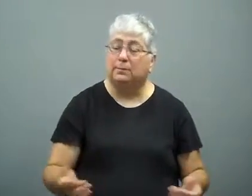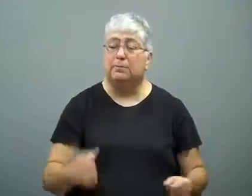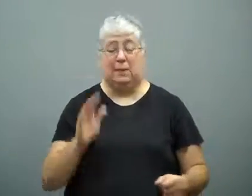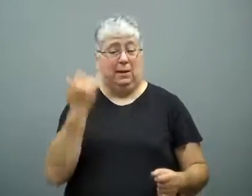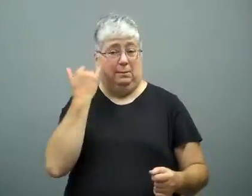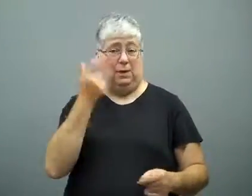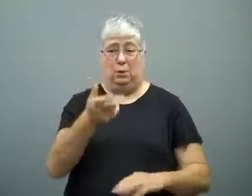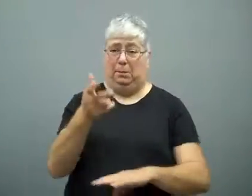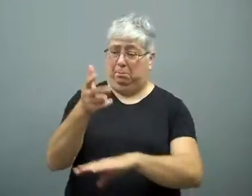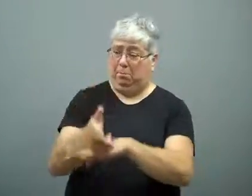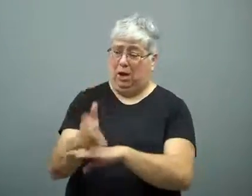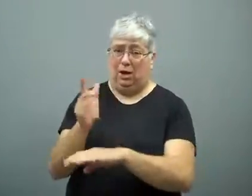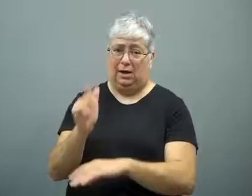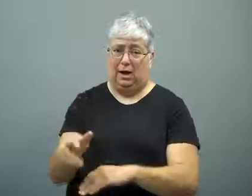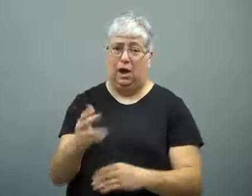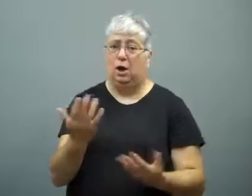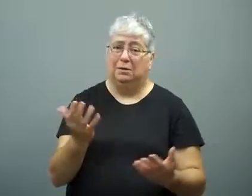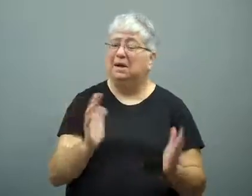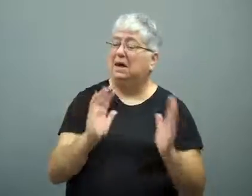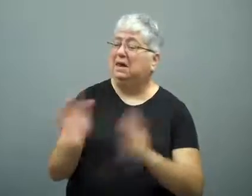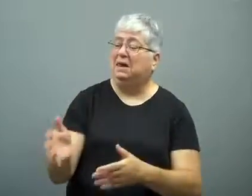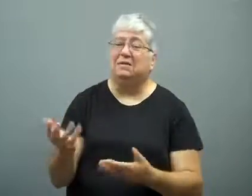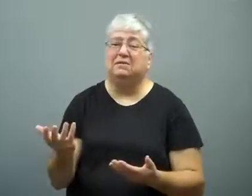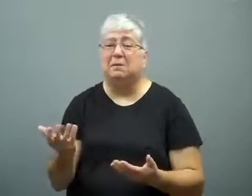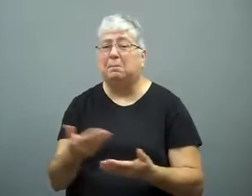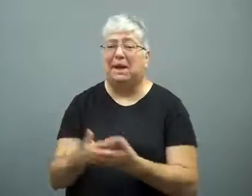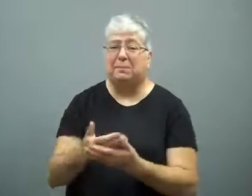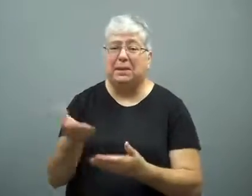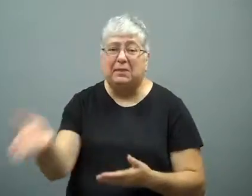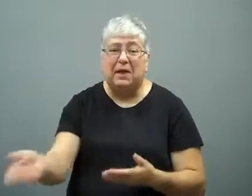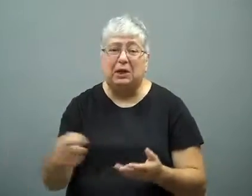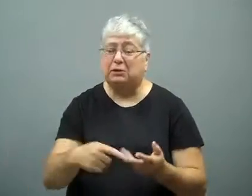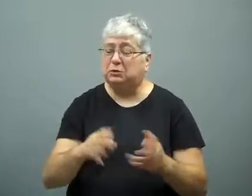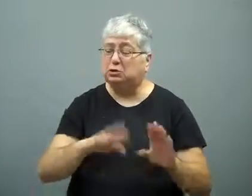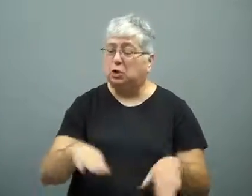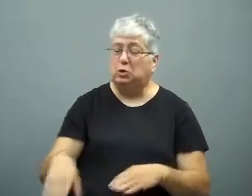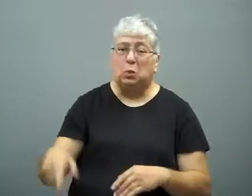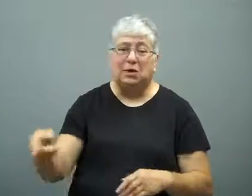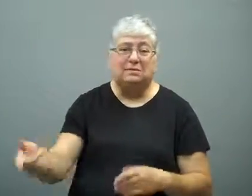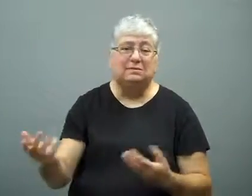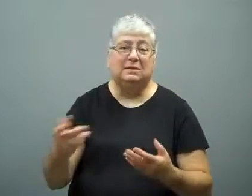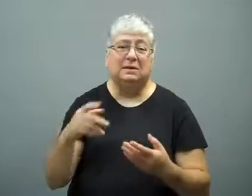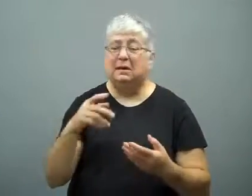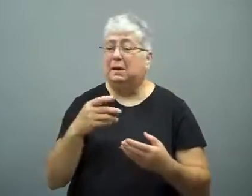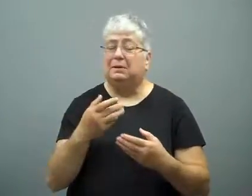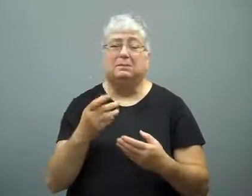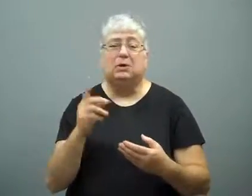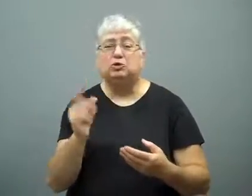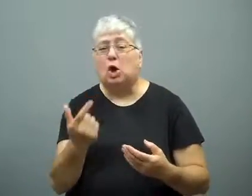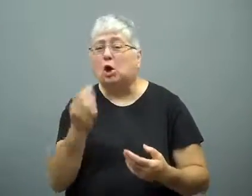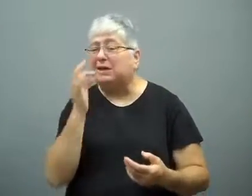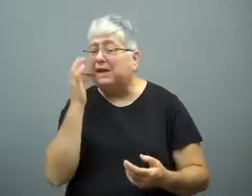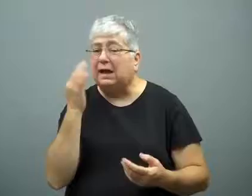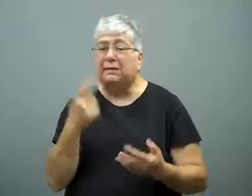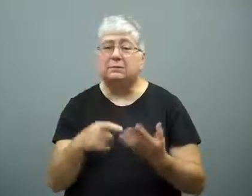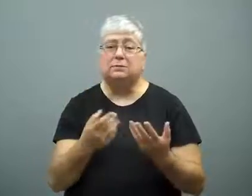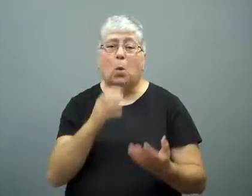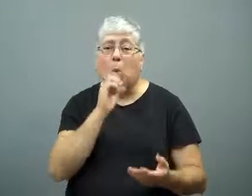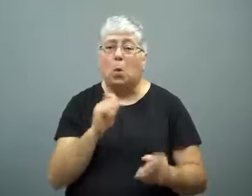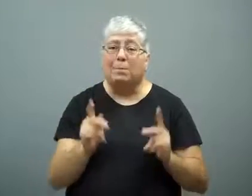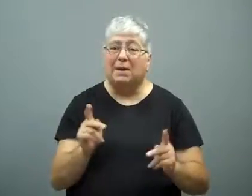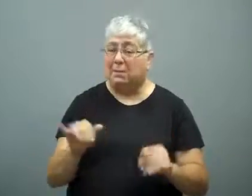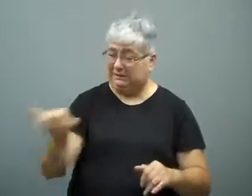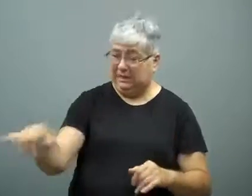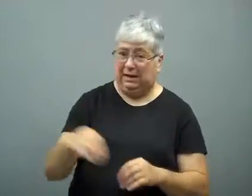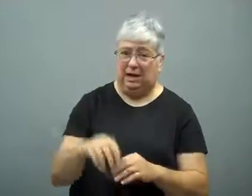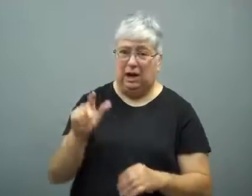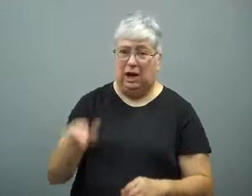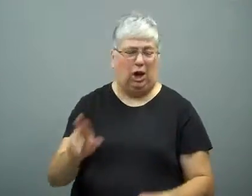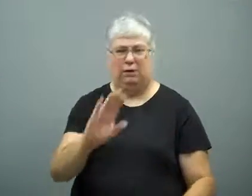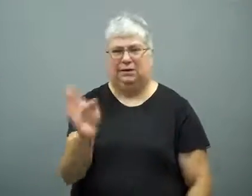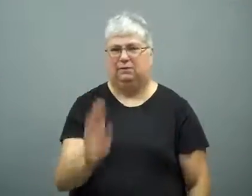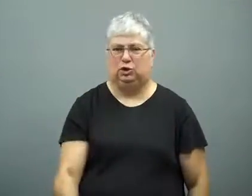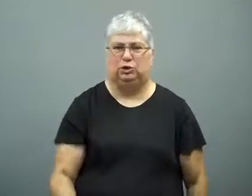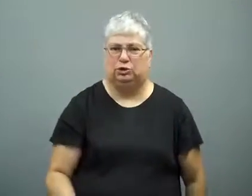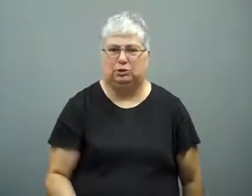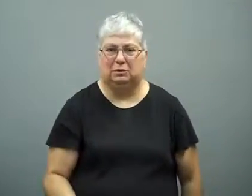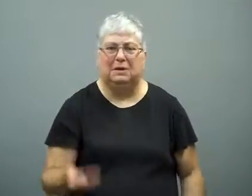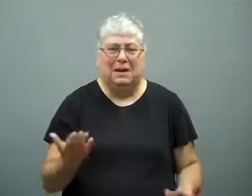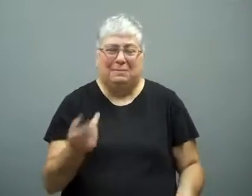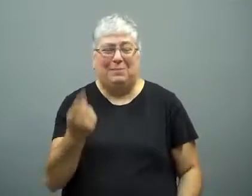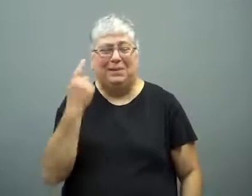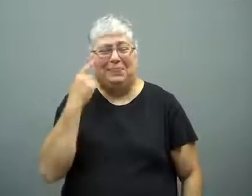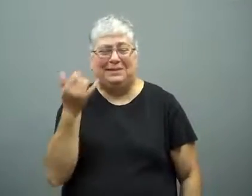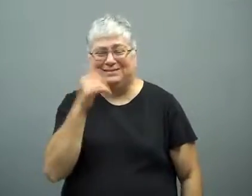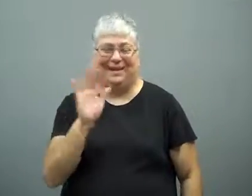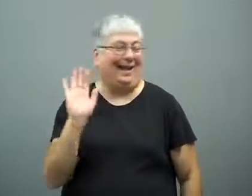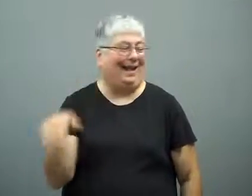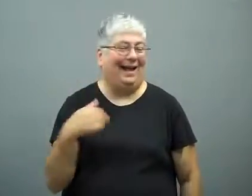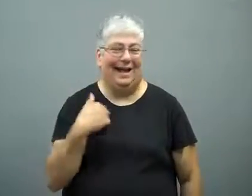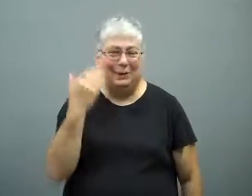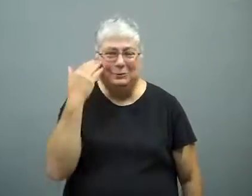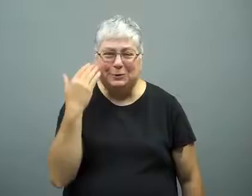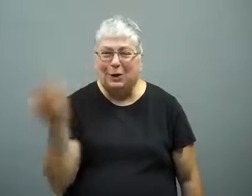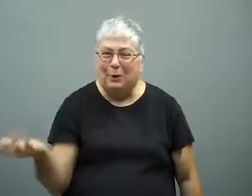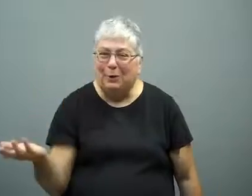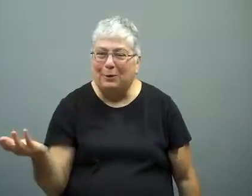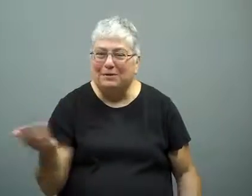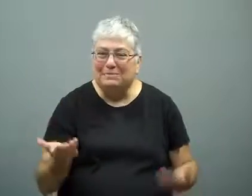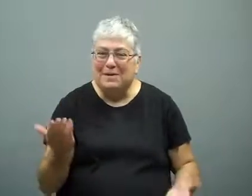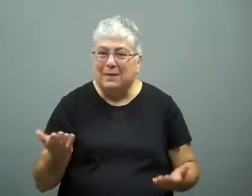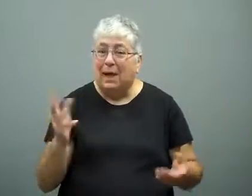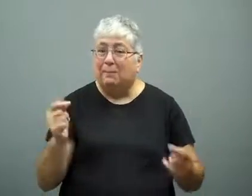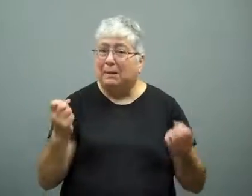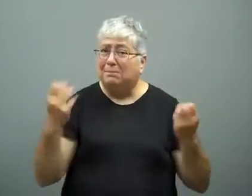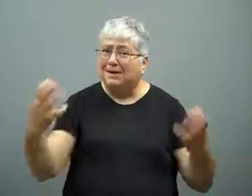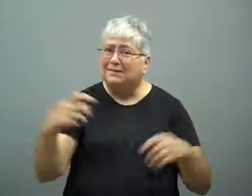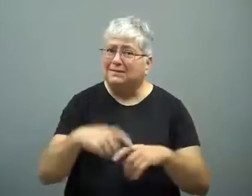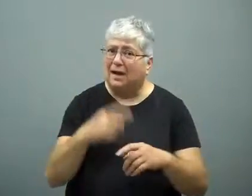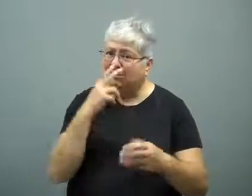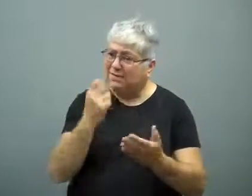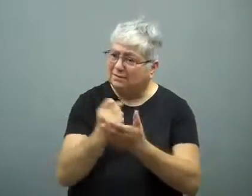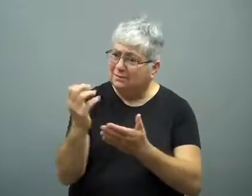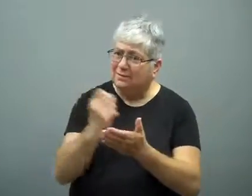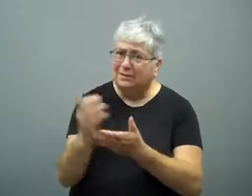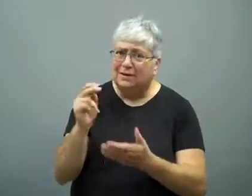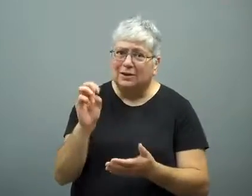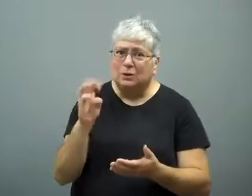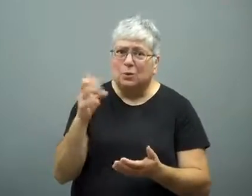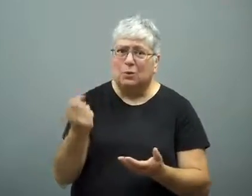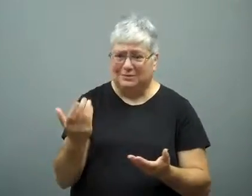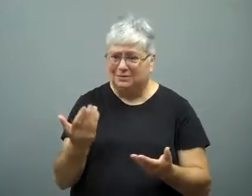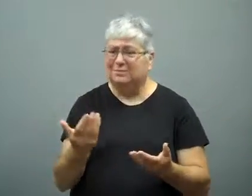Never leave babies, children, pets or elderly people in a parked car.